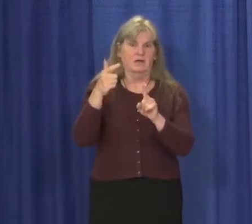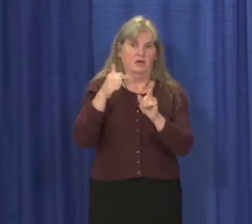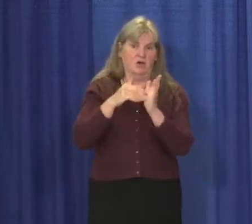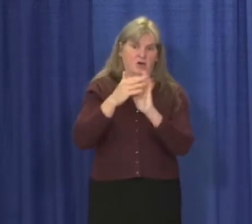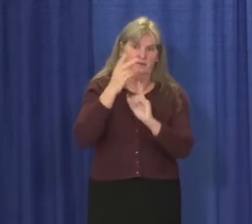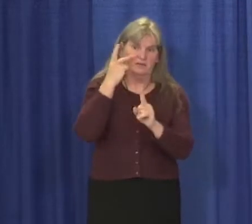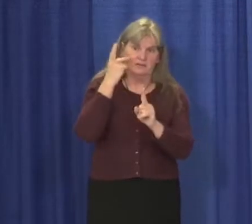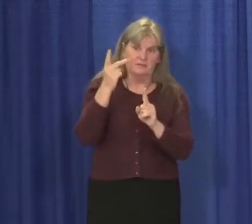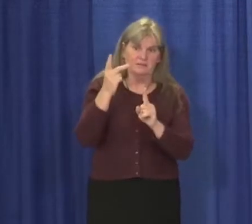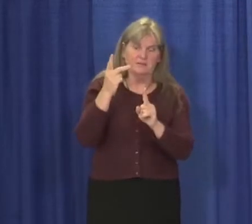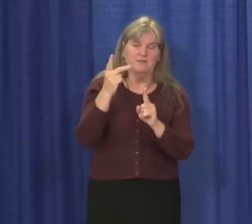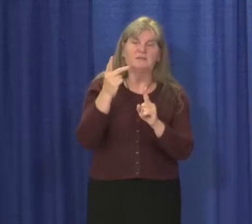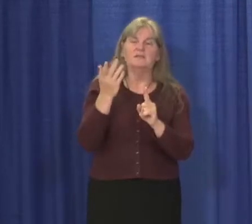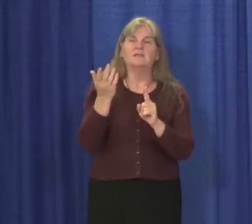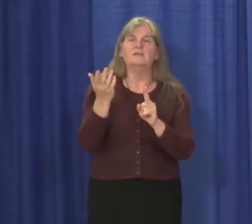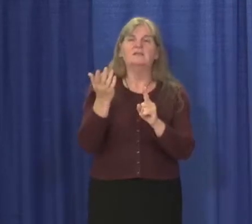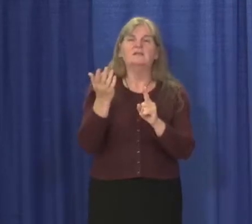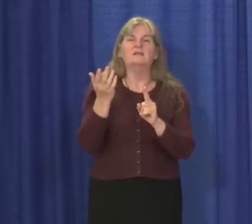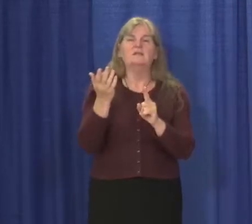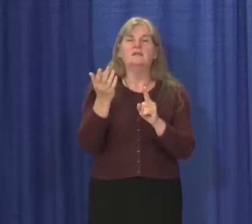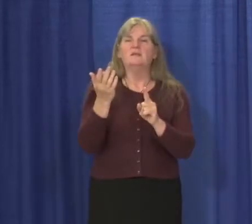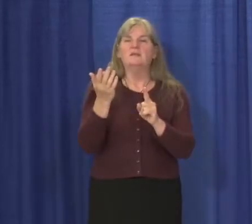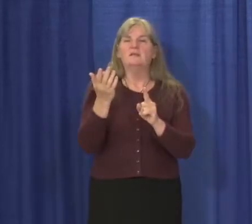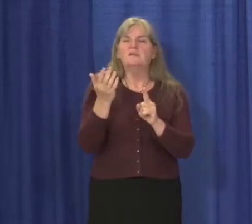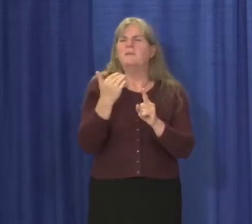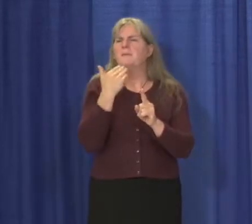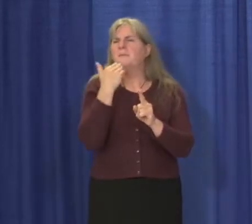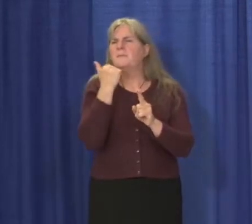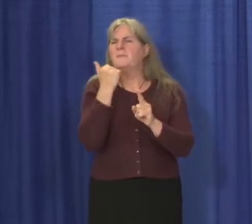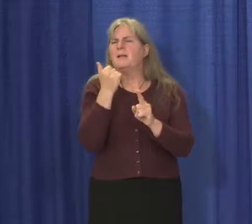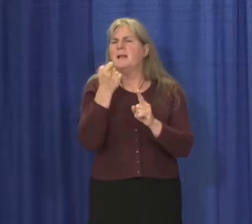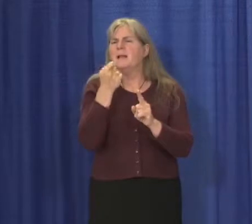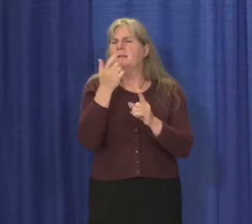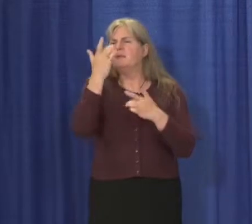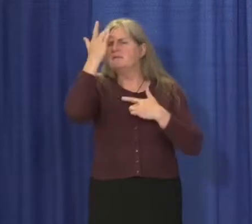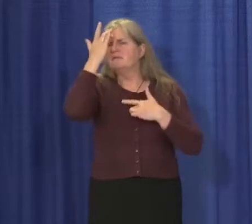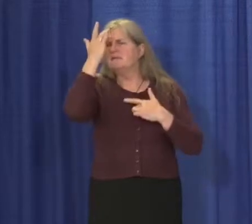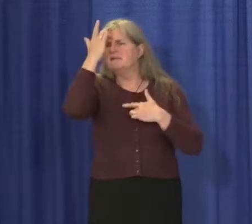active COVID infection but there are mild symptoms presence may